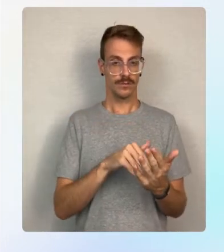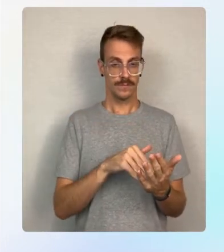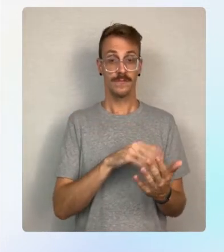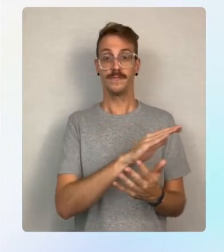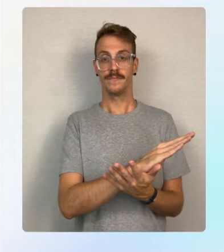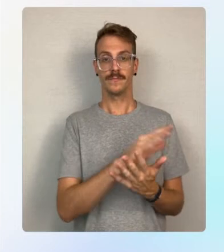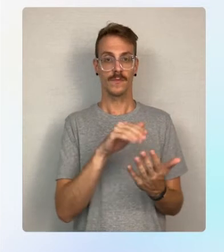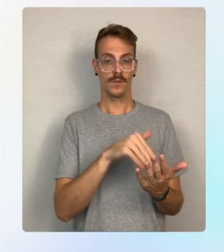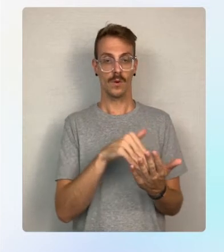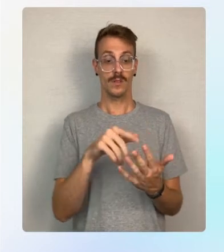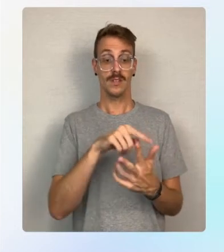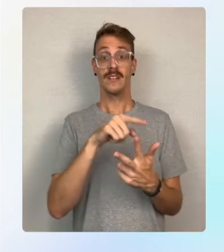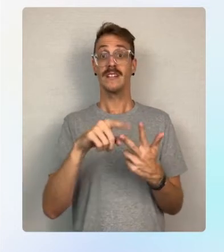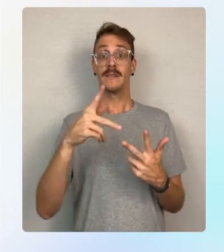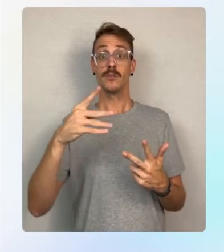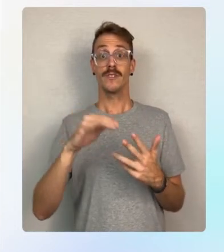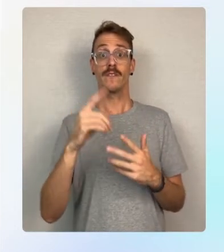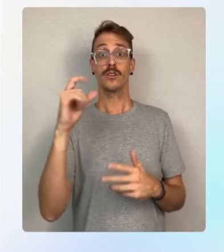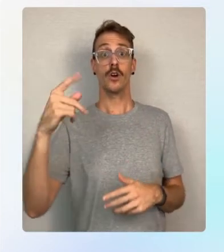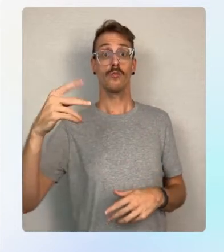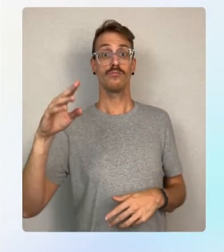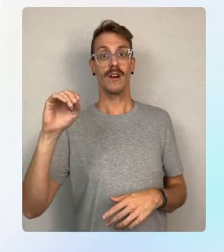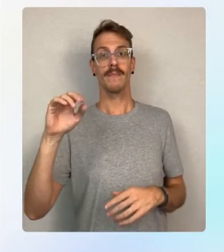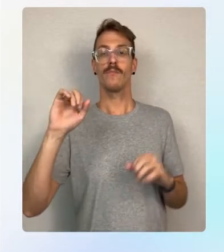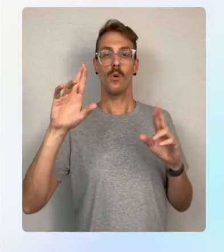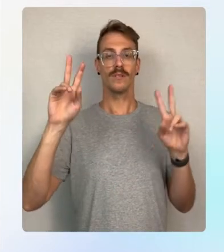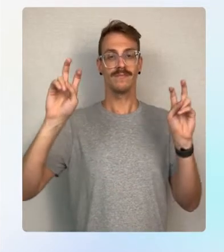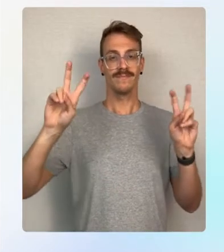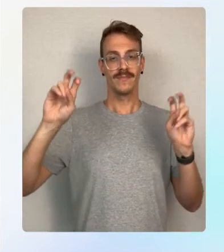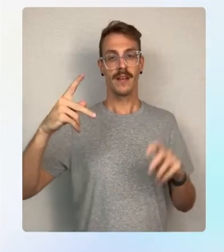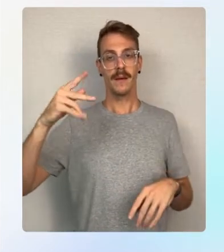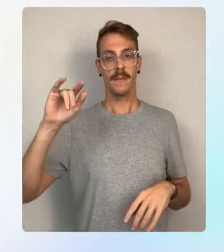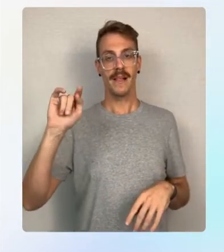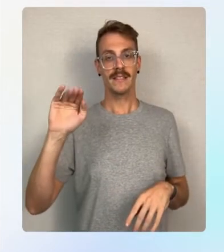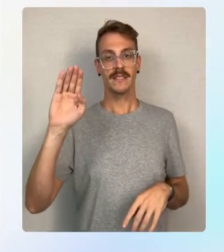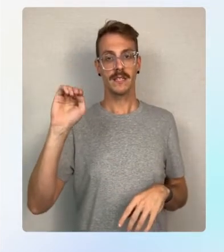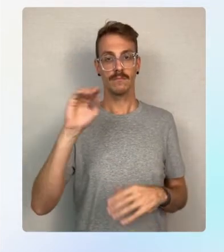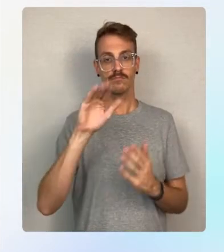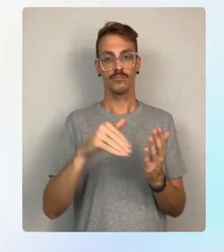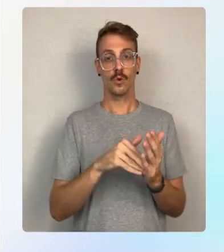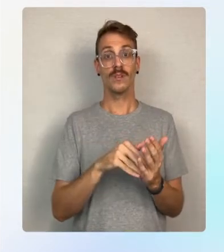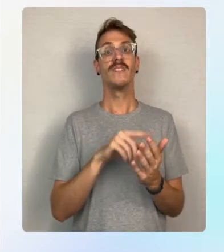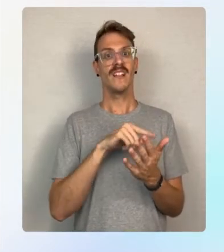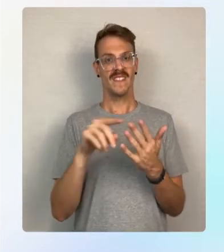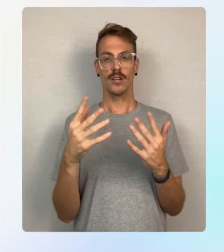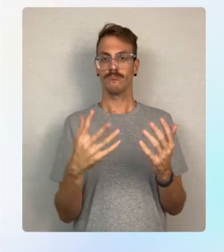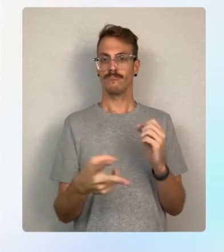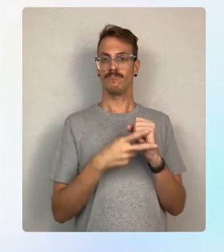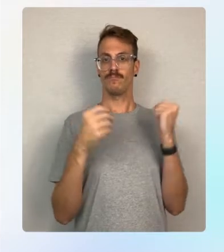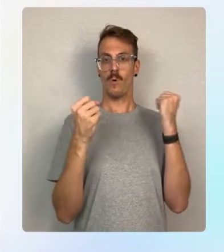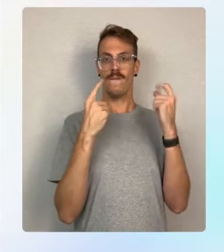CPU 7 is the gold prime or platinum core, and they are reserved for our system softwares